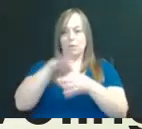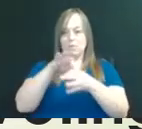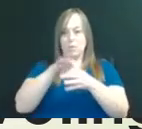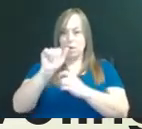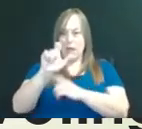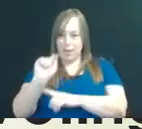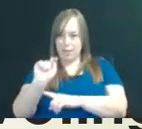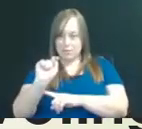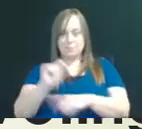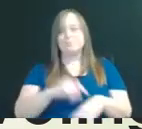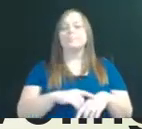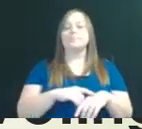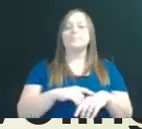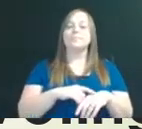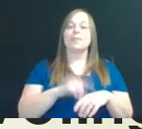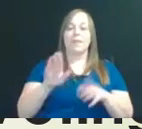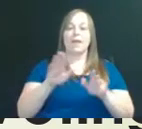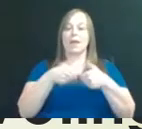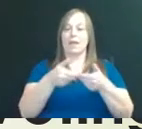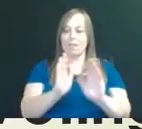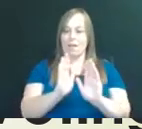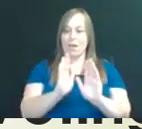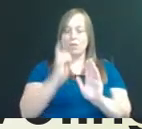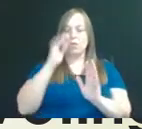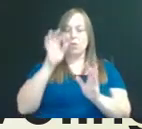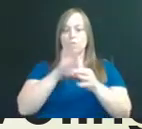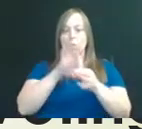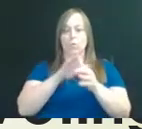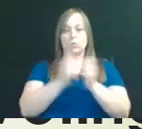And it allows for voters with disabilities